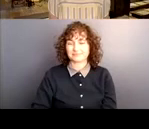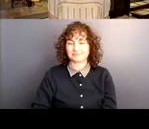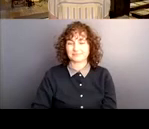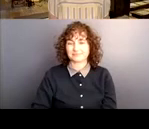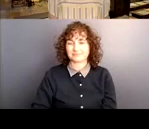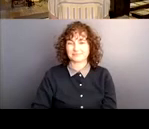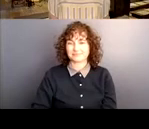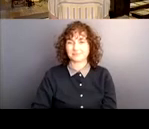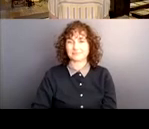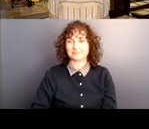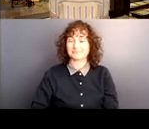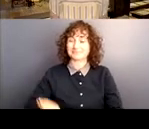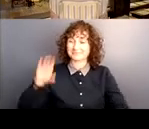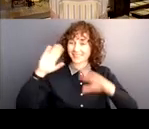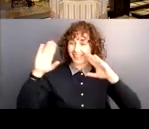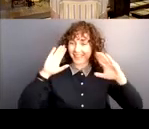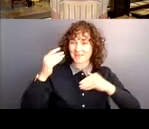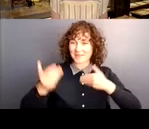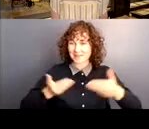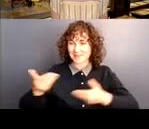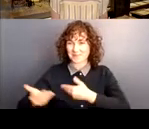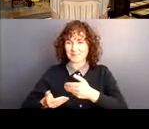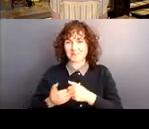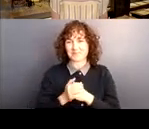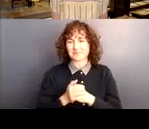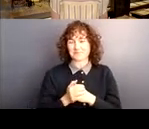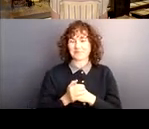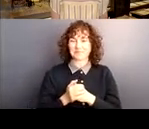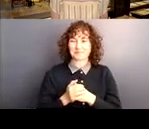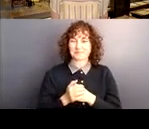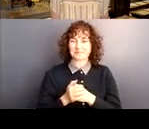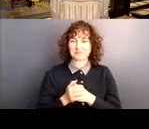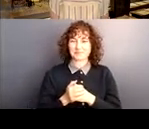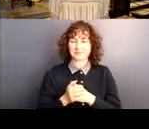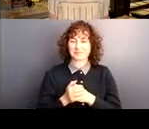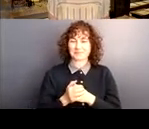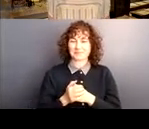Hello everyone, welcome to the Preservation Hall Experience,